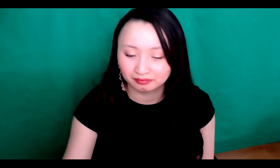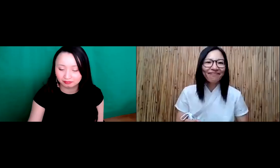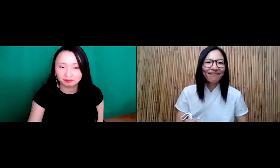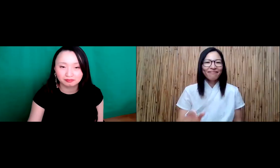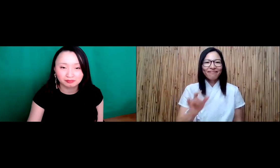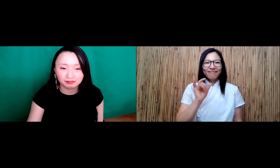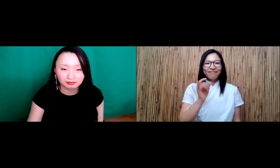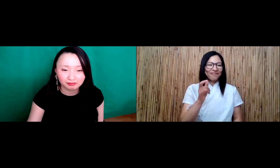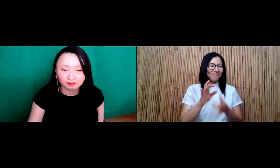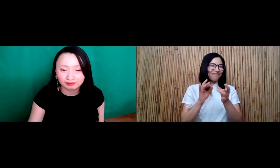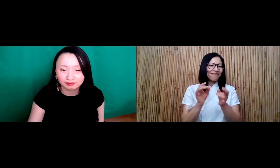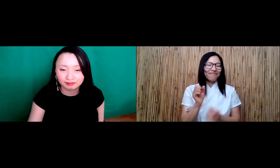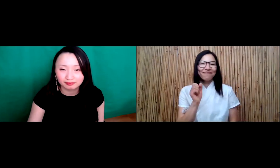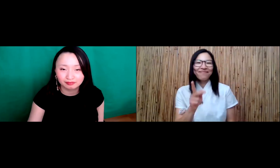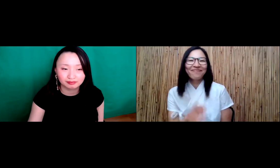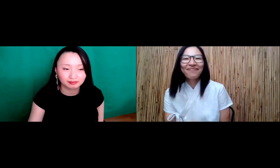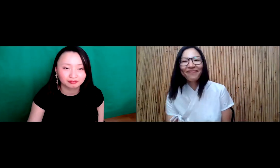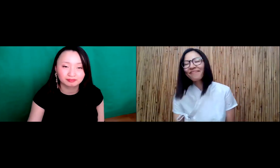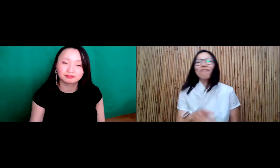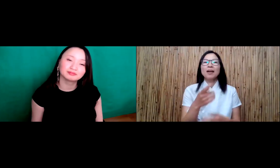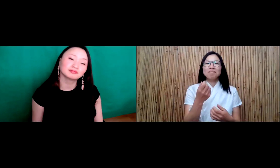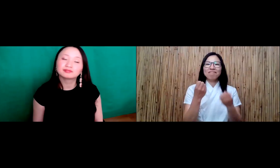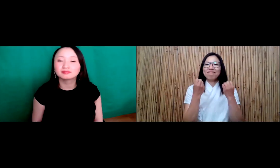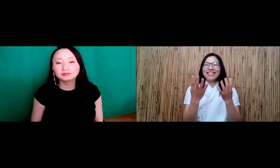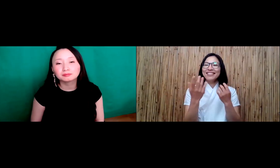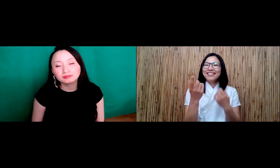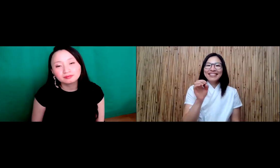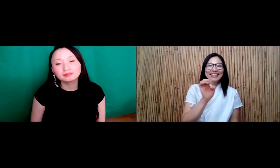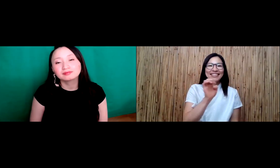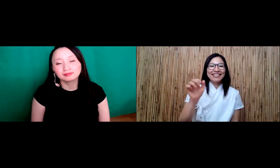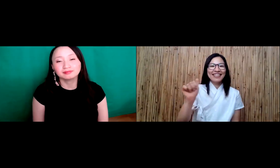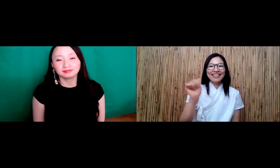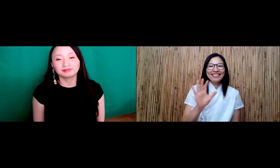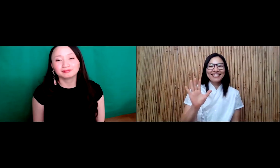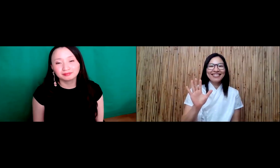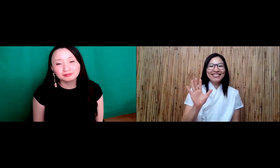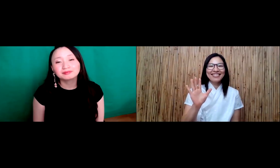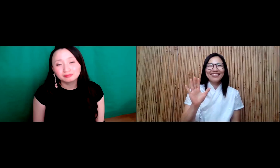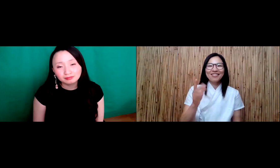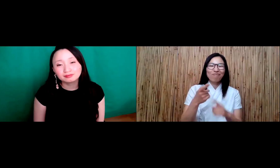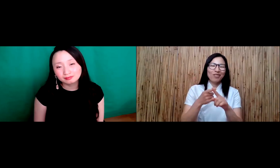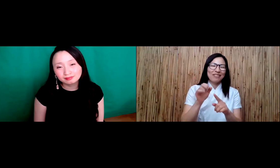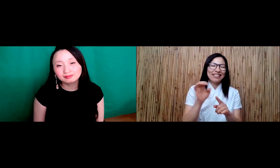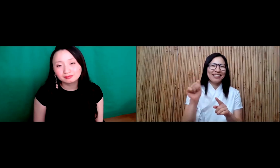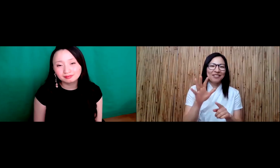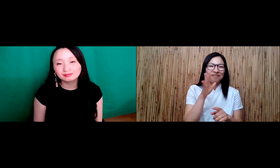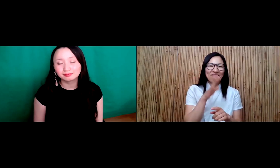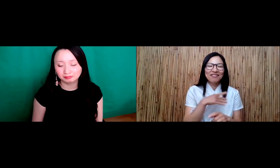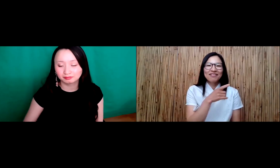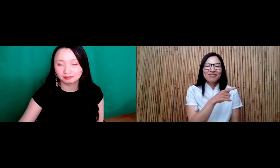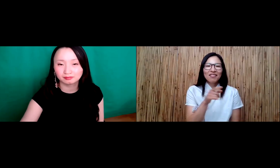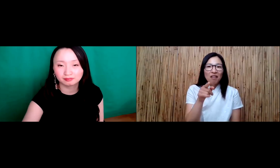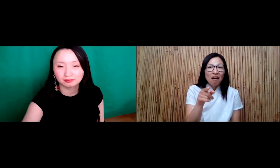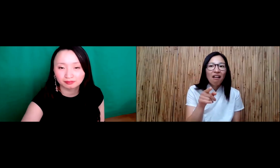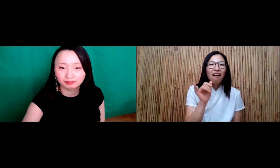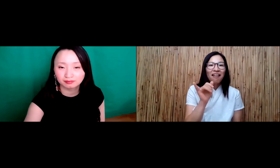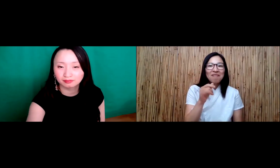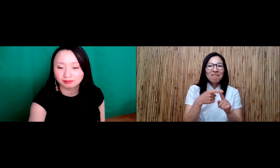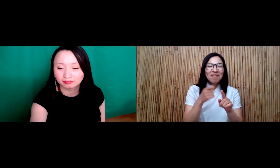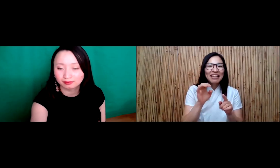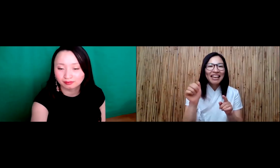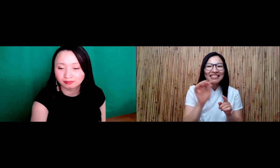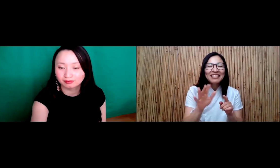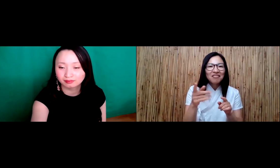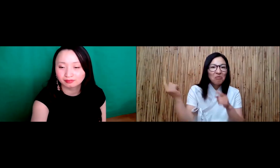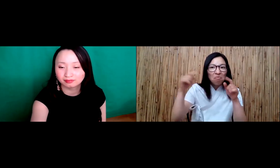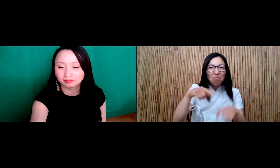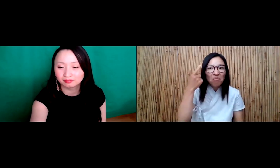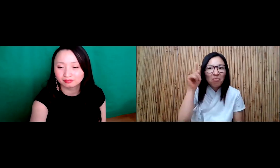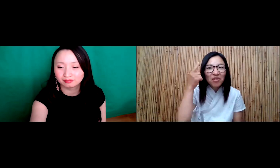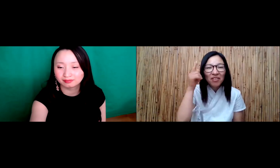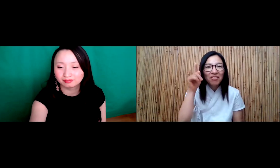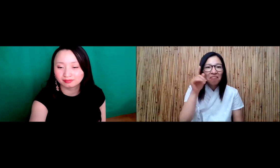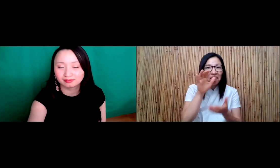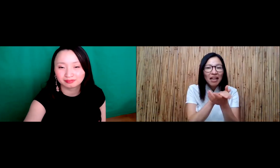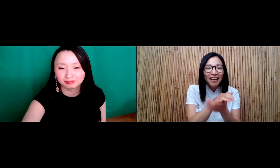Minja. Okay, this is Minja speaking.